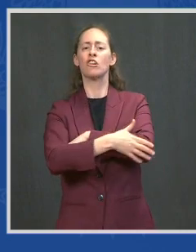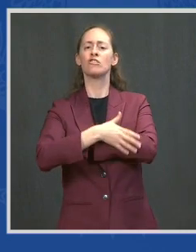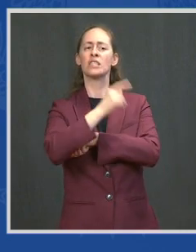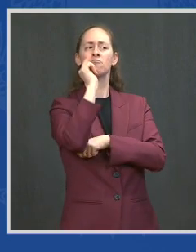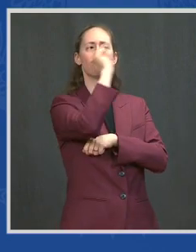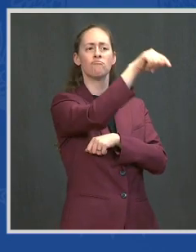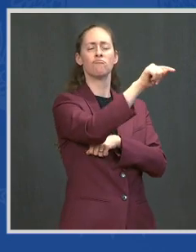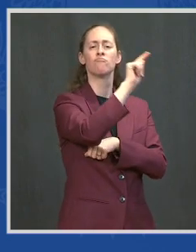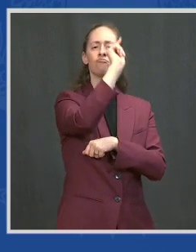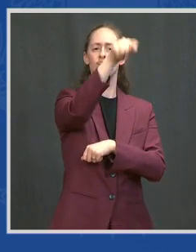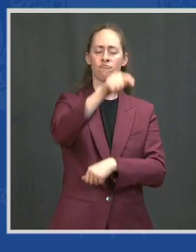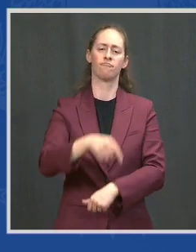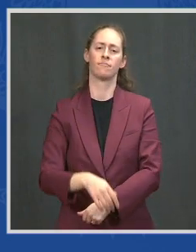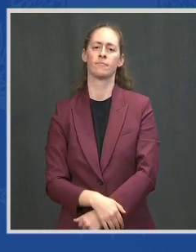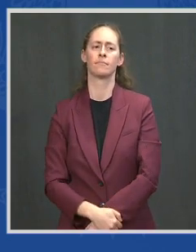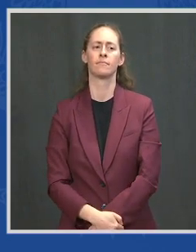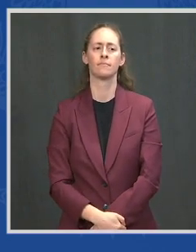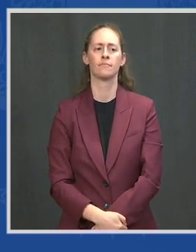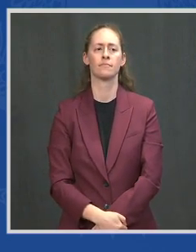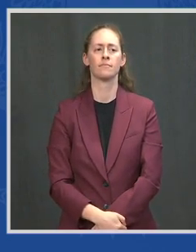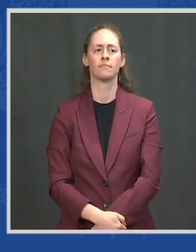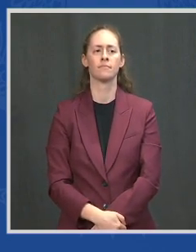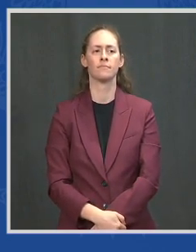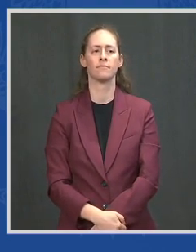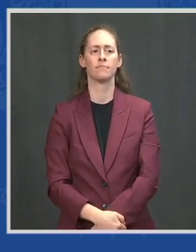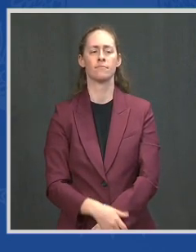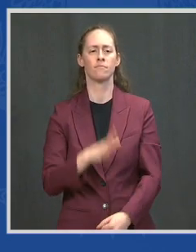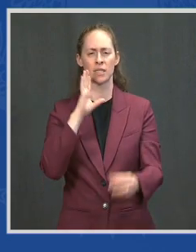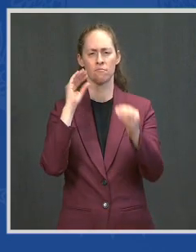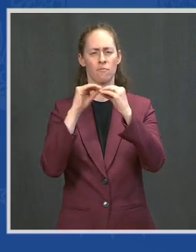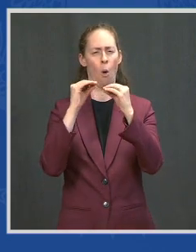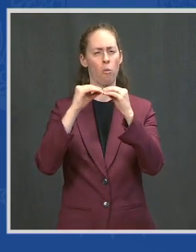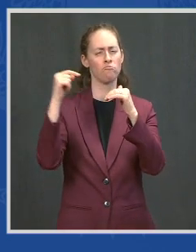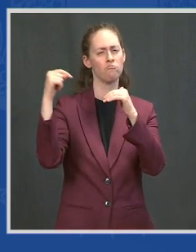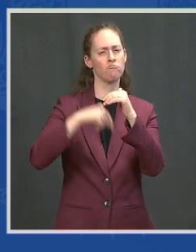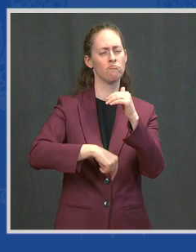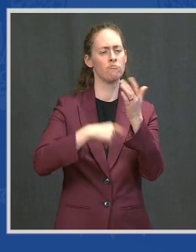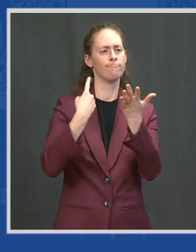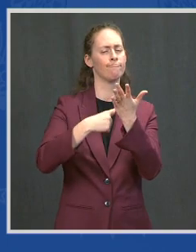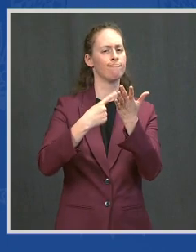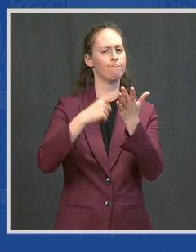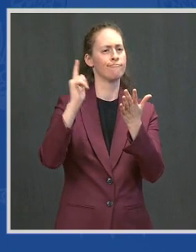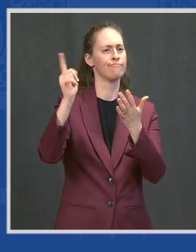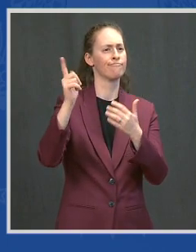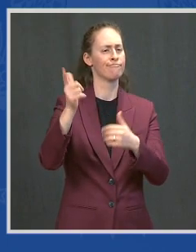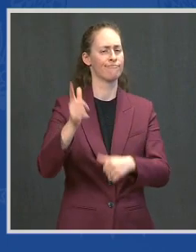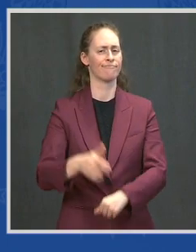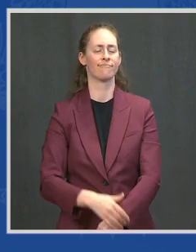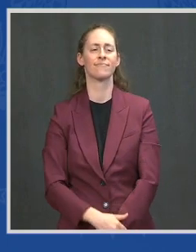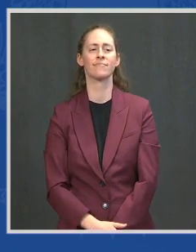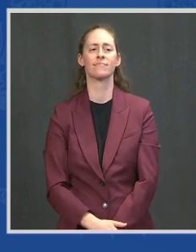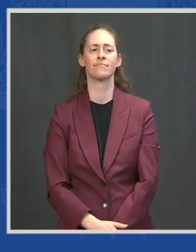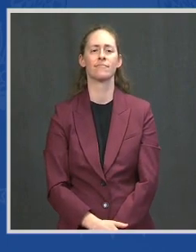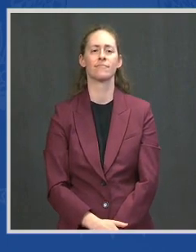And I'll have more to say about that soon. I conclude with this. The light at the end of the tunnel